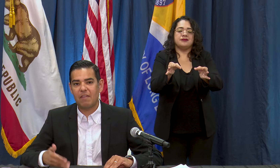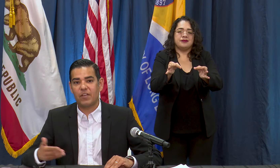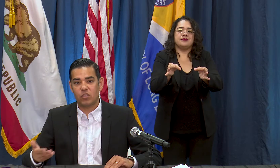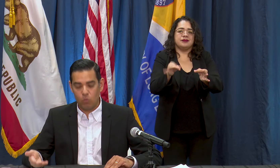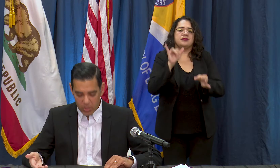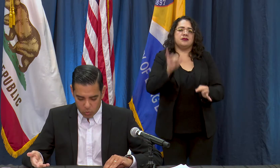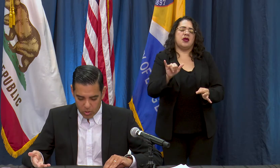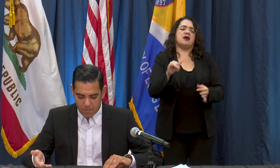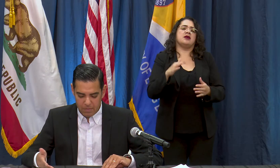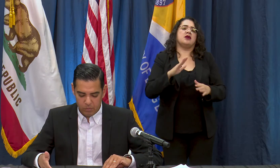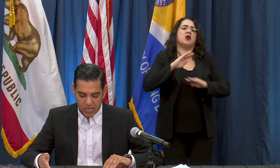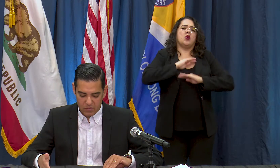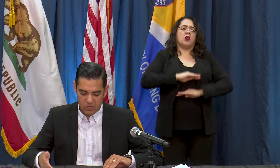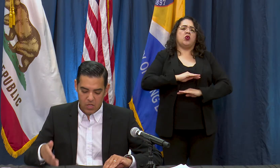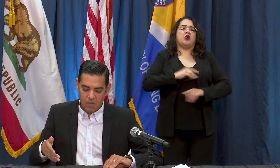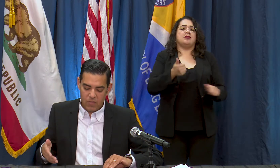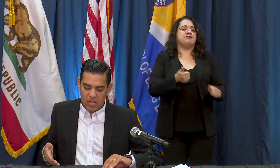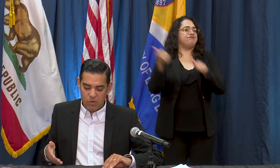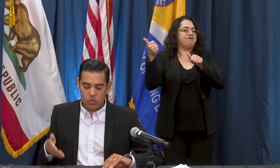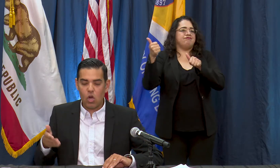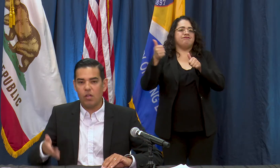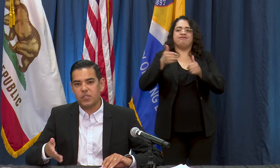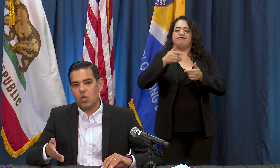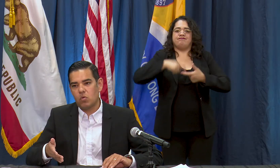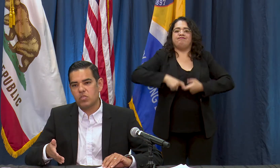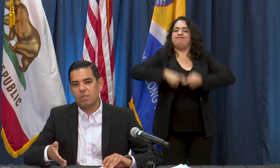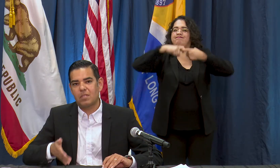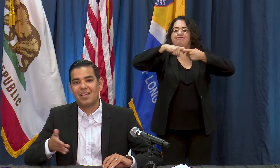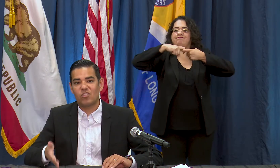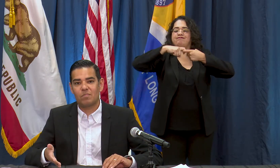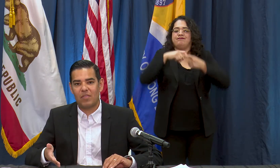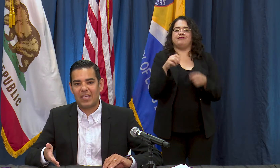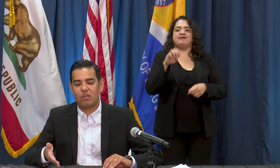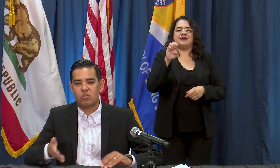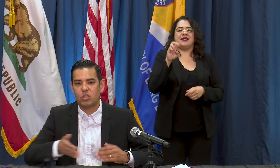eviction moratorium in place. There's also some discussion by the Council to